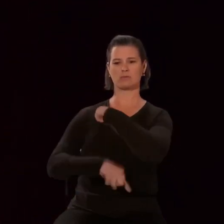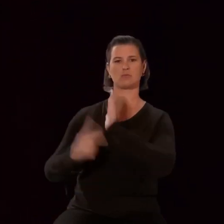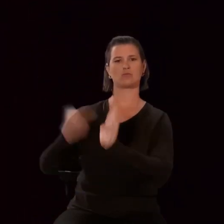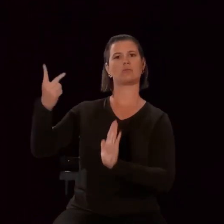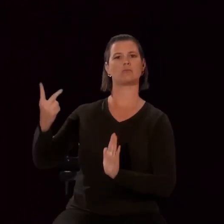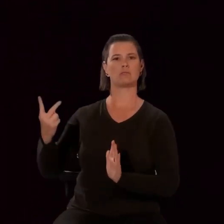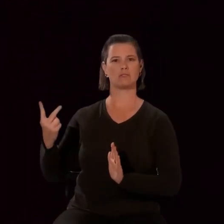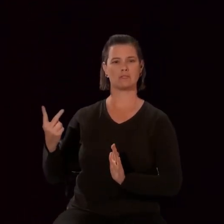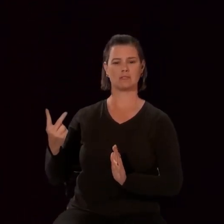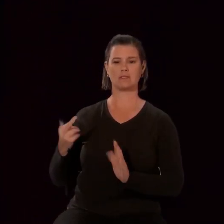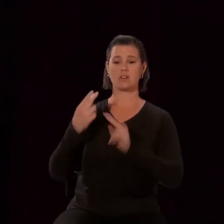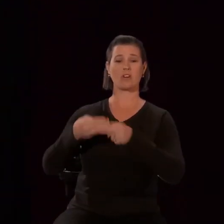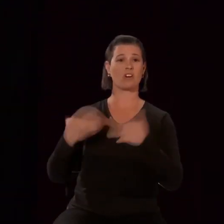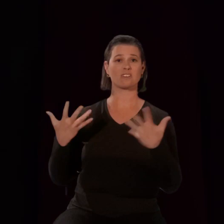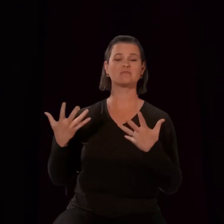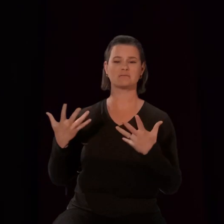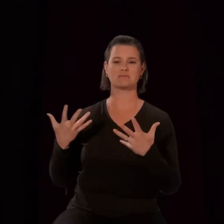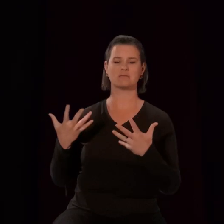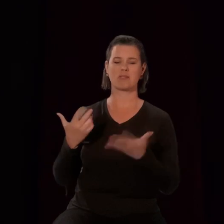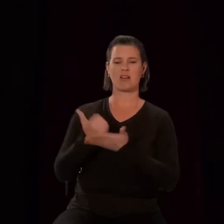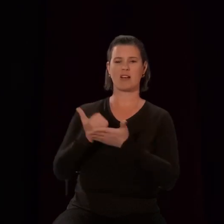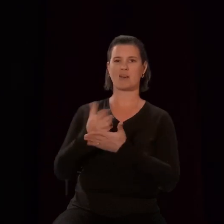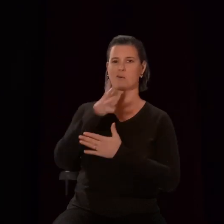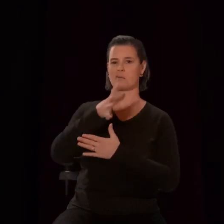All this he called “doing his duty by their parents.”